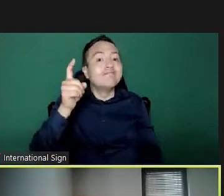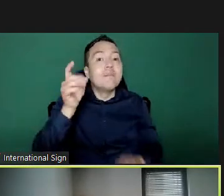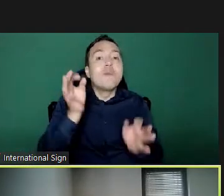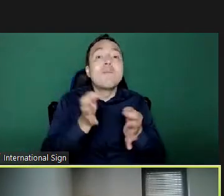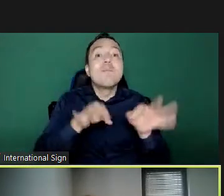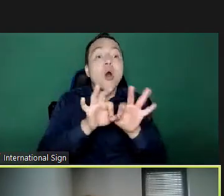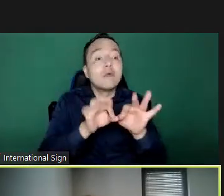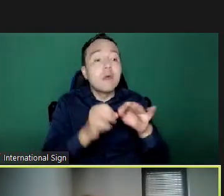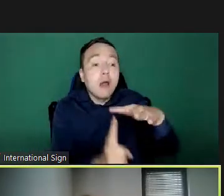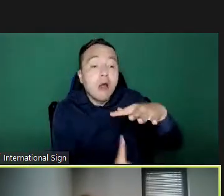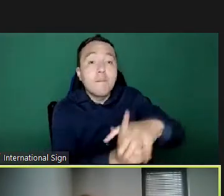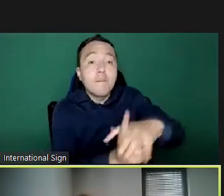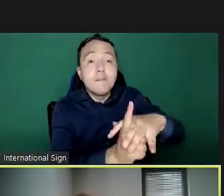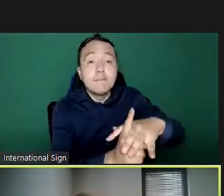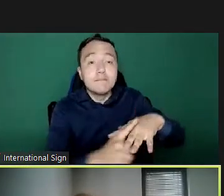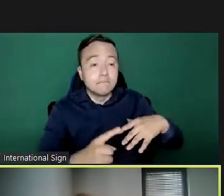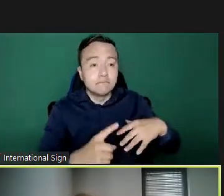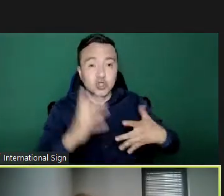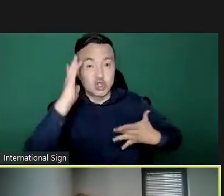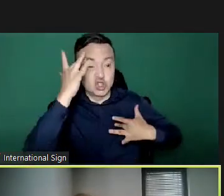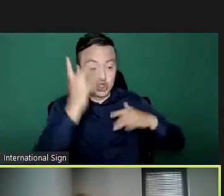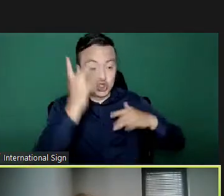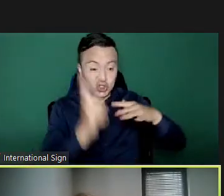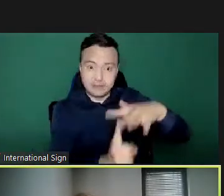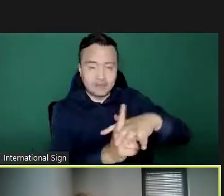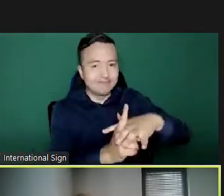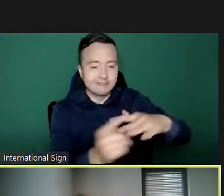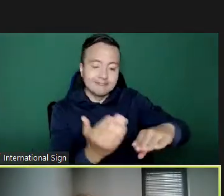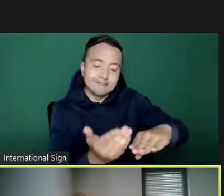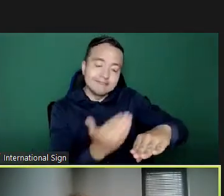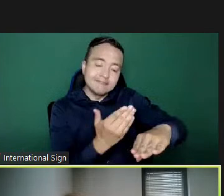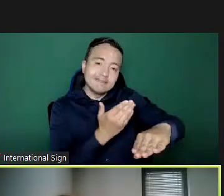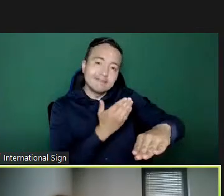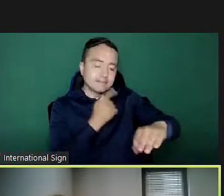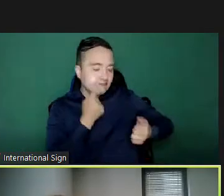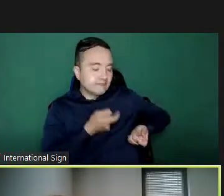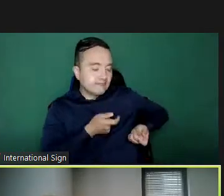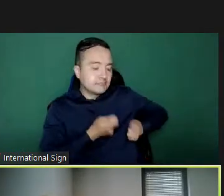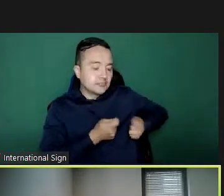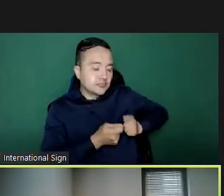treating the diseases in the future. It is within this context that I offer these thoughts.